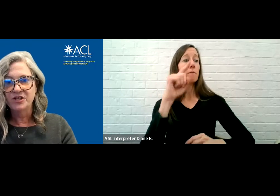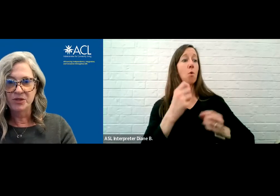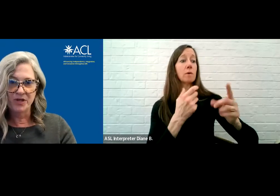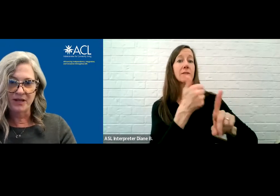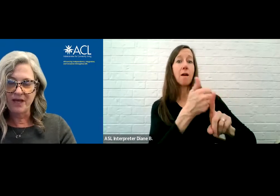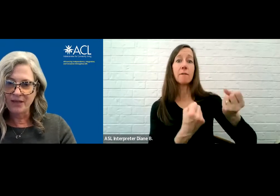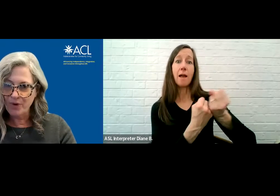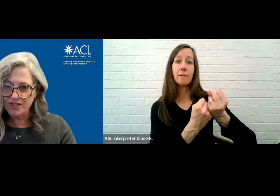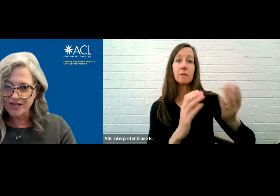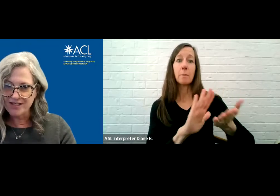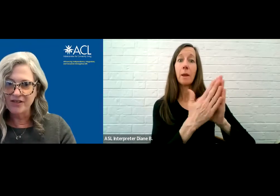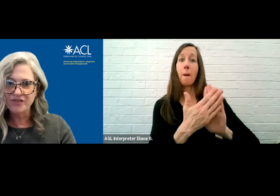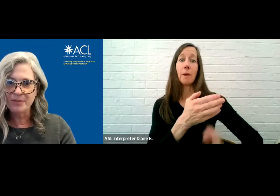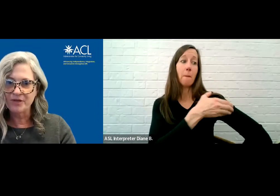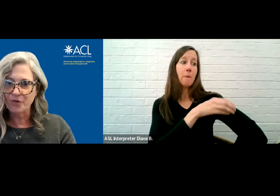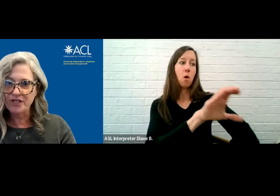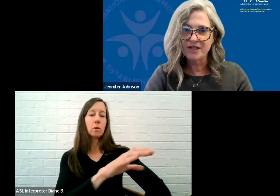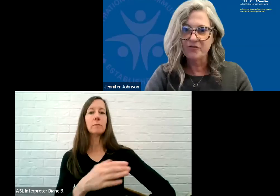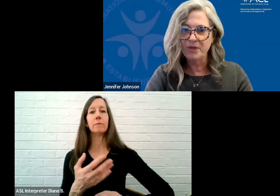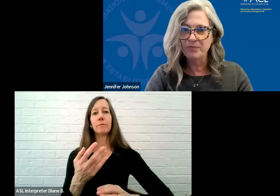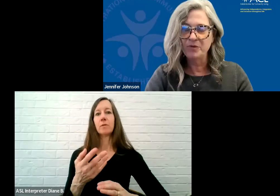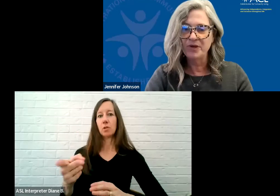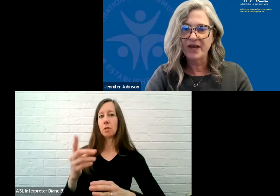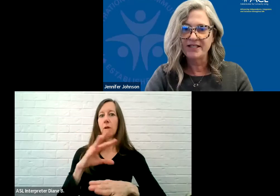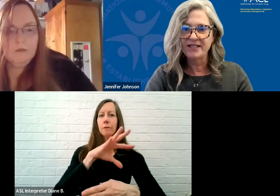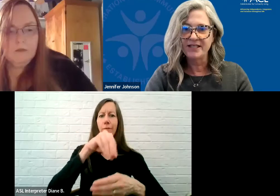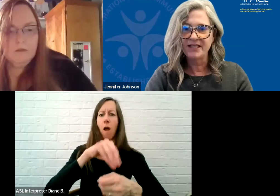She works on many projects, lifting up the voice of people with Idd,